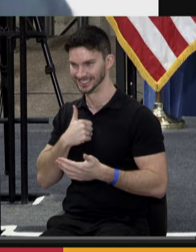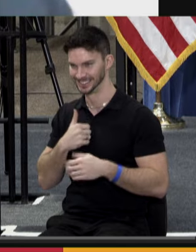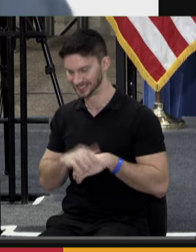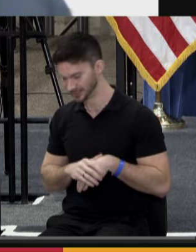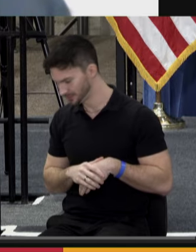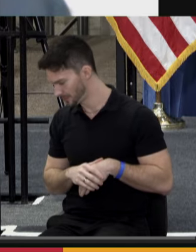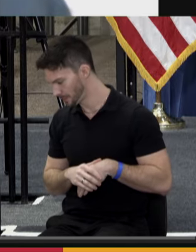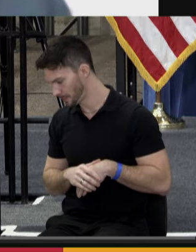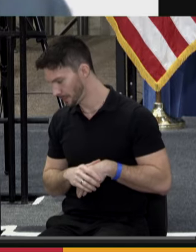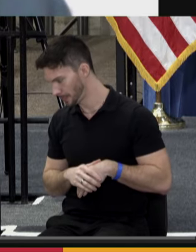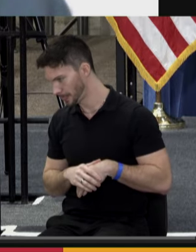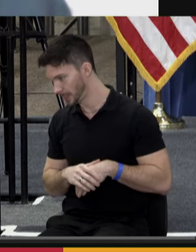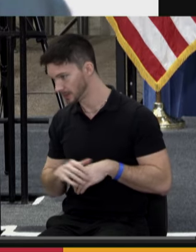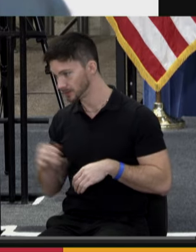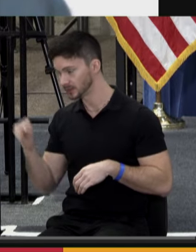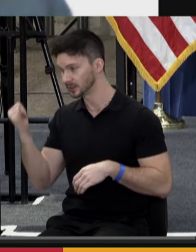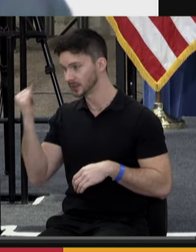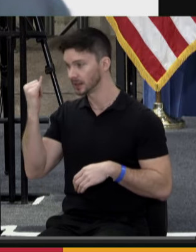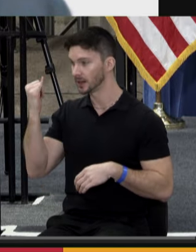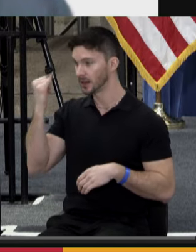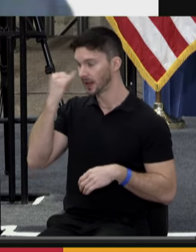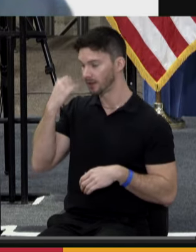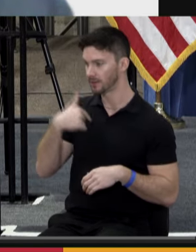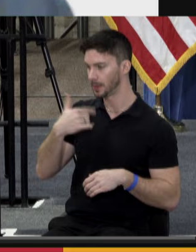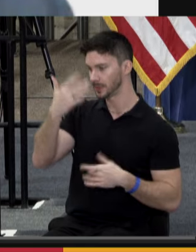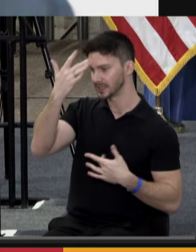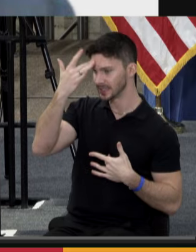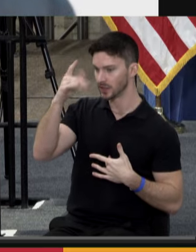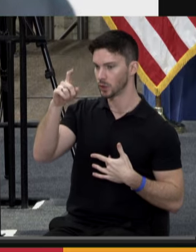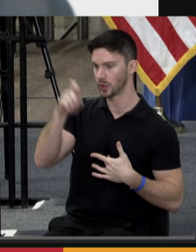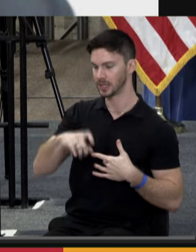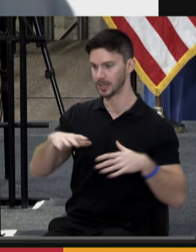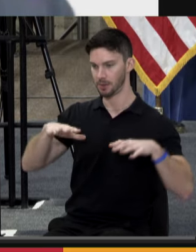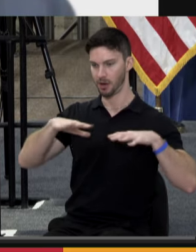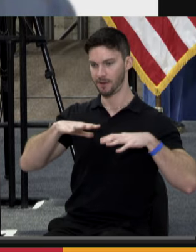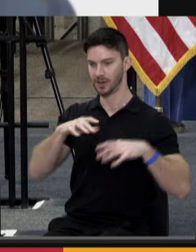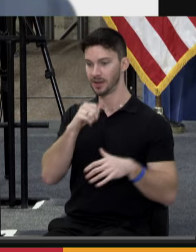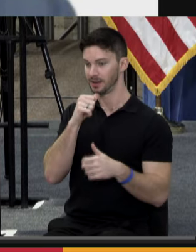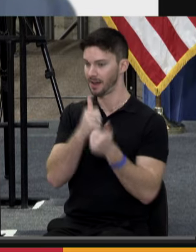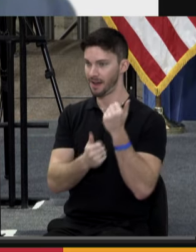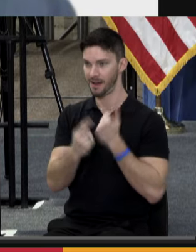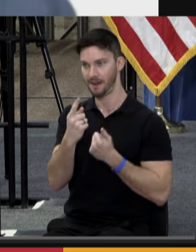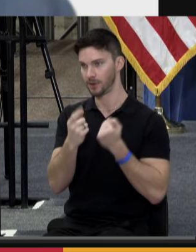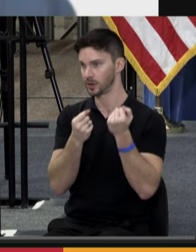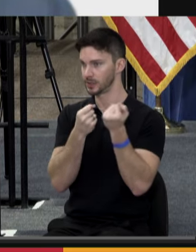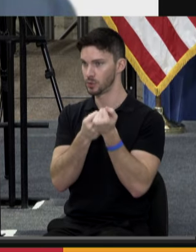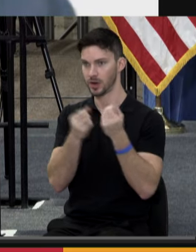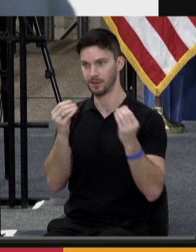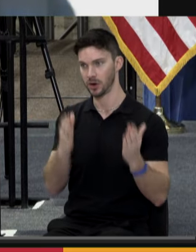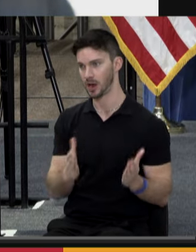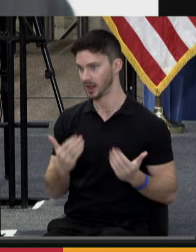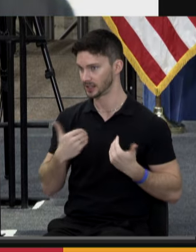coverage if I'm sick or need time off. Not every DSP has that. All care workers deserve sick time,